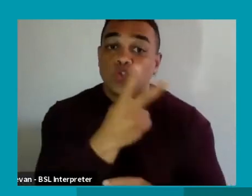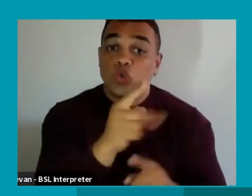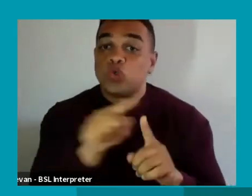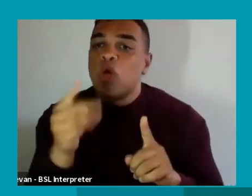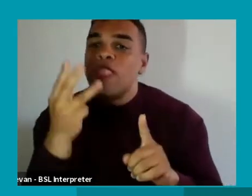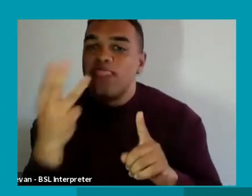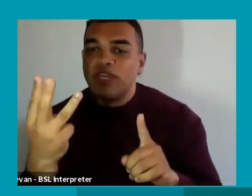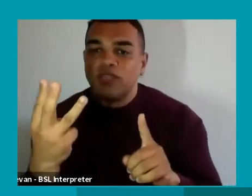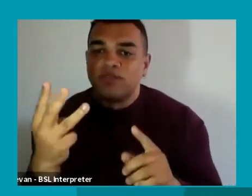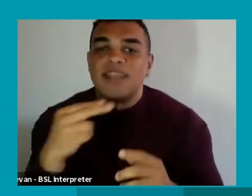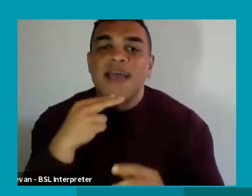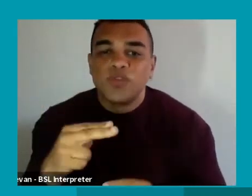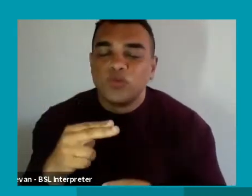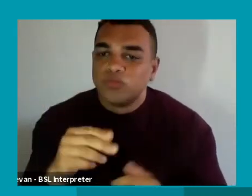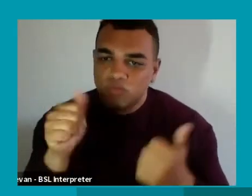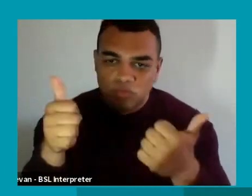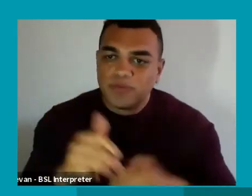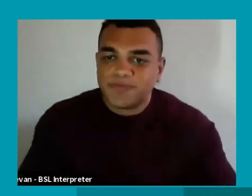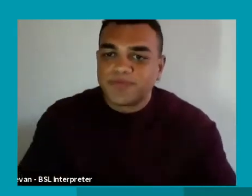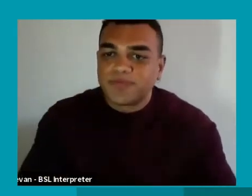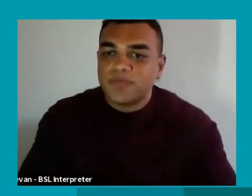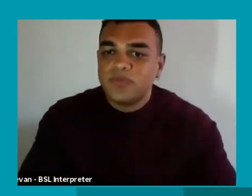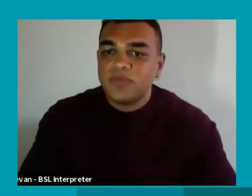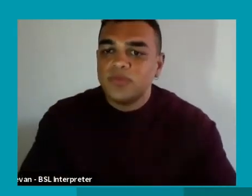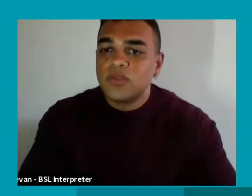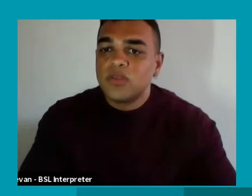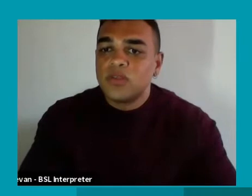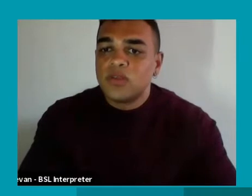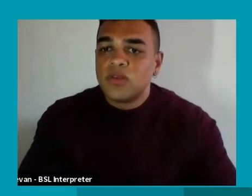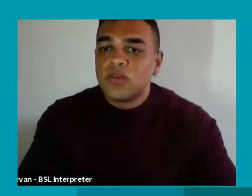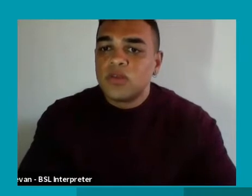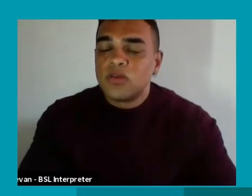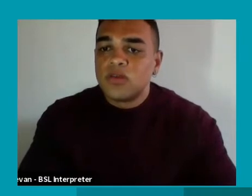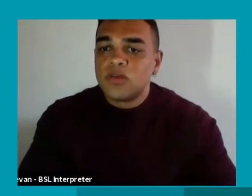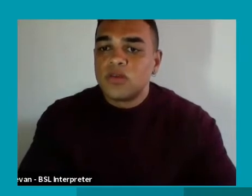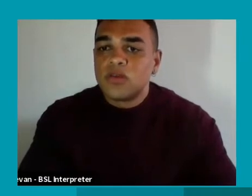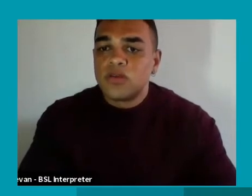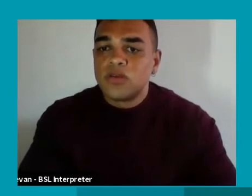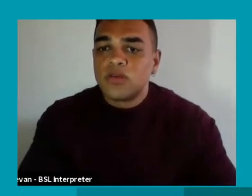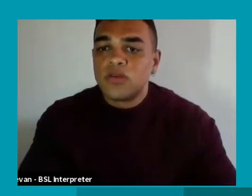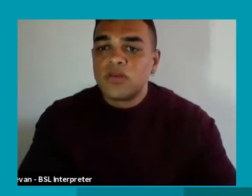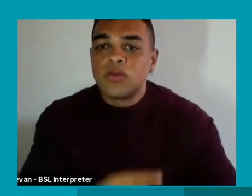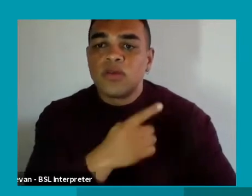Thank you for clarifying. Then we also had one person who said I don't believe anyone with employment,